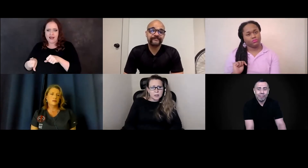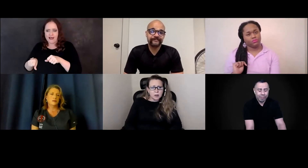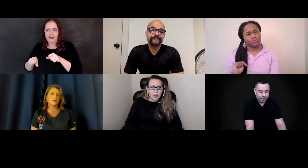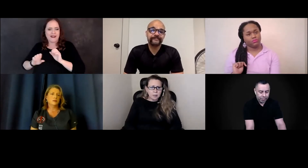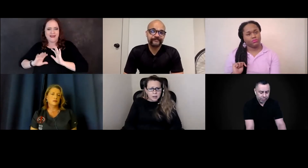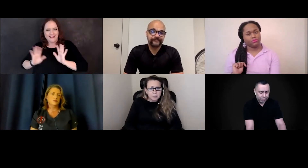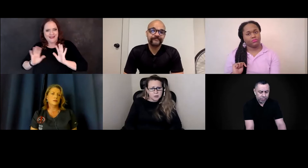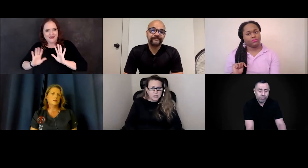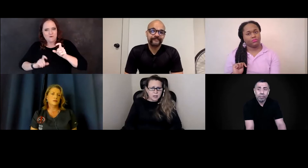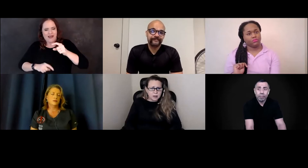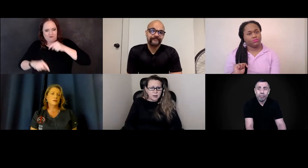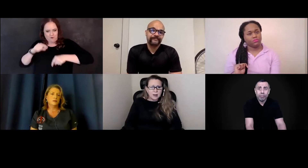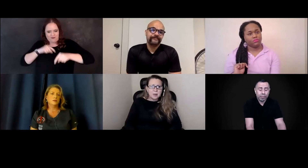I'm skilled. I'm good at music.